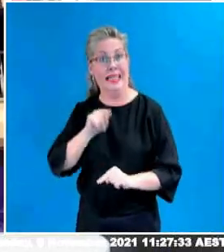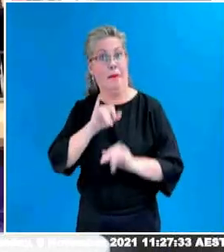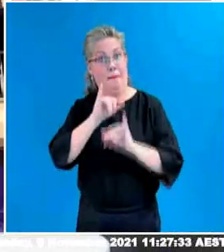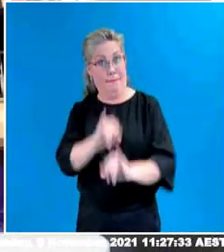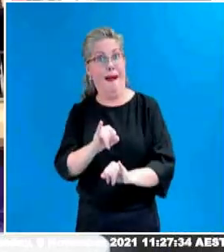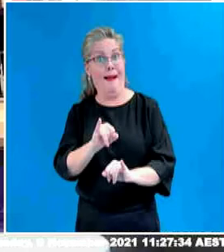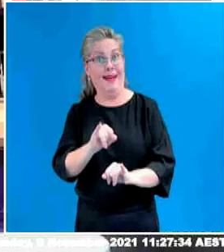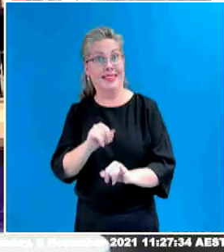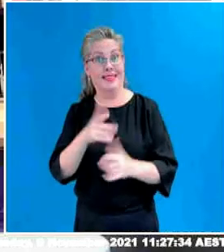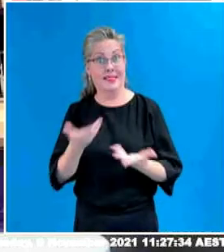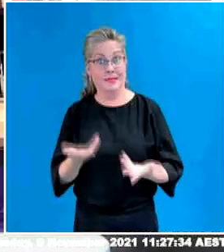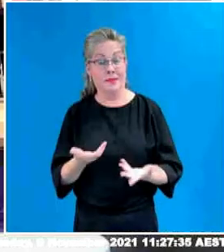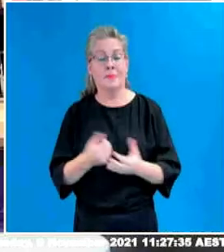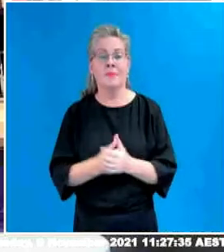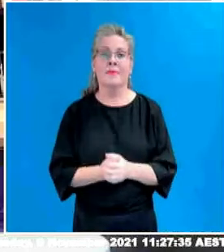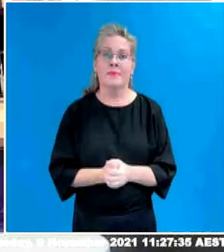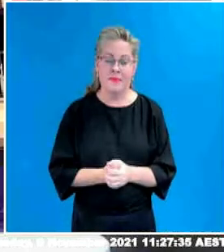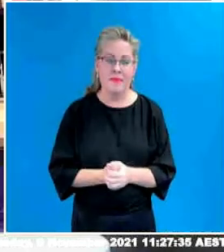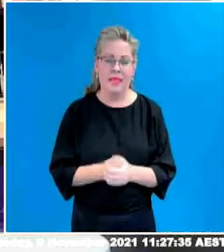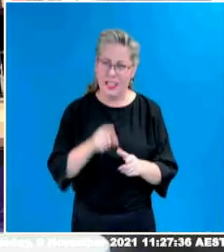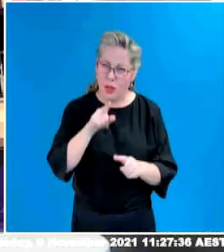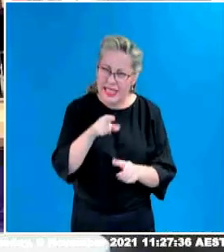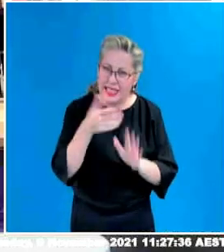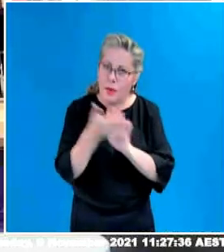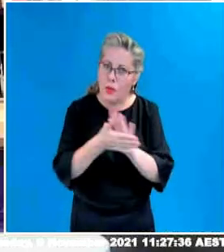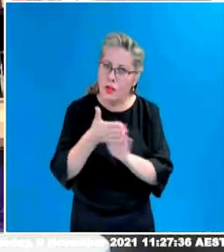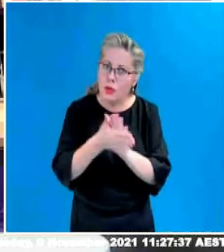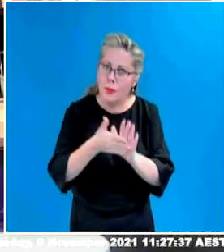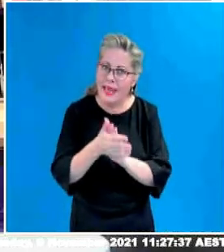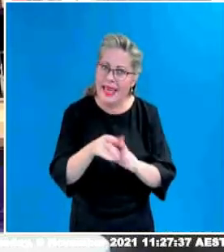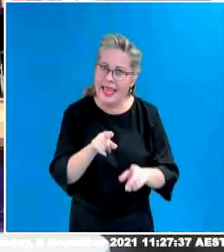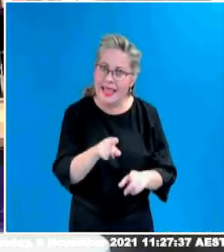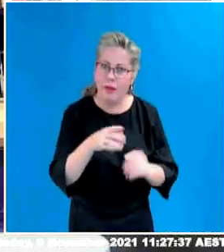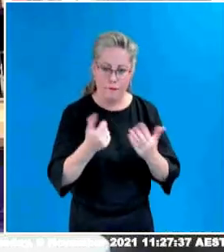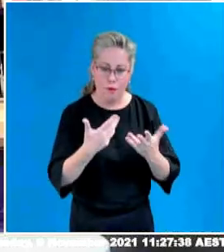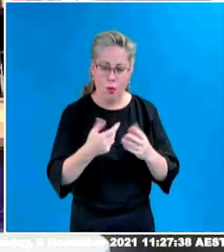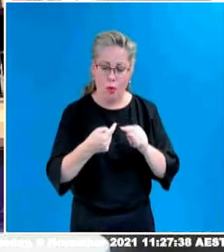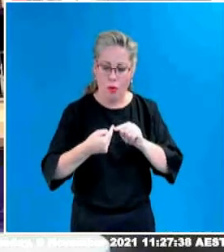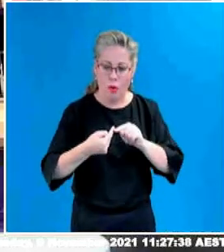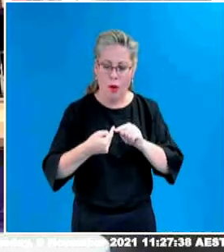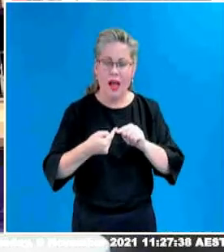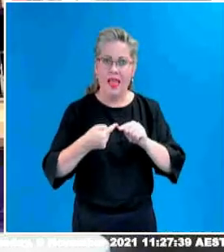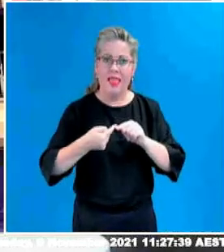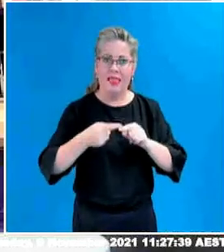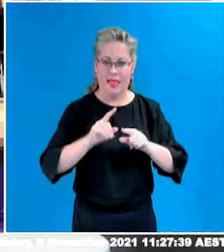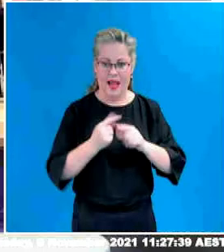If you look at cleaning services or security services, these are services